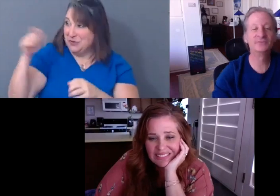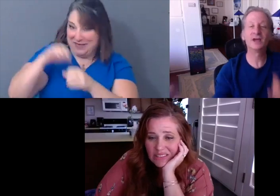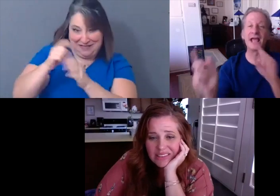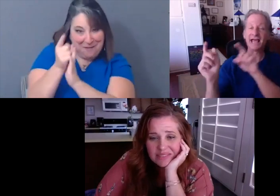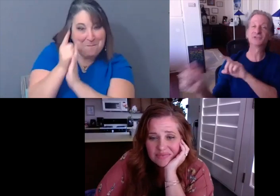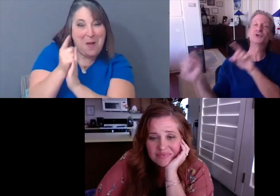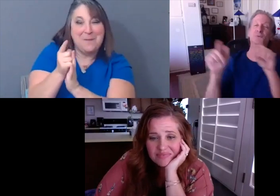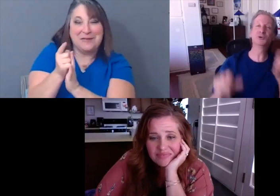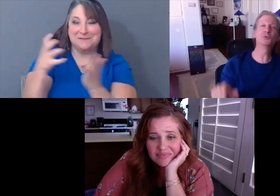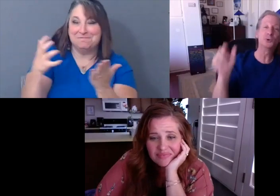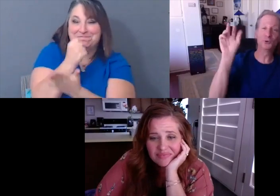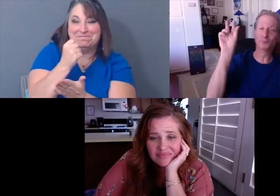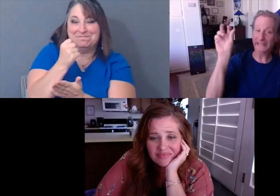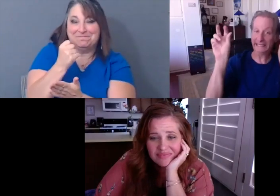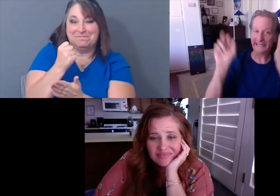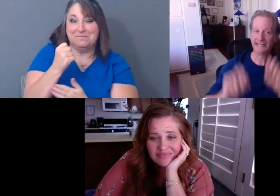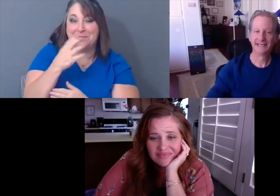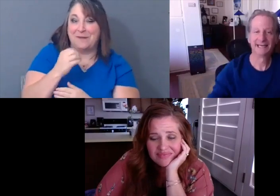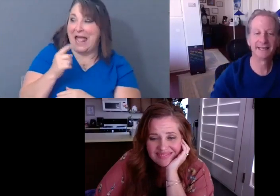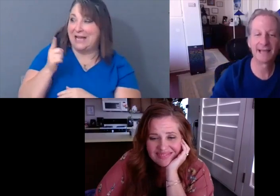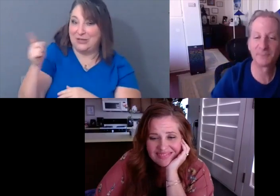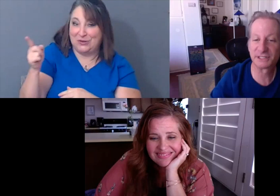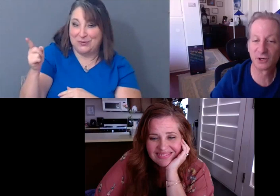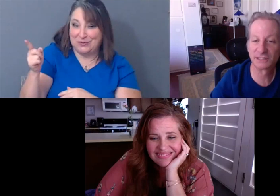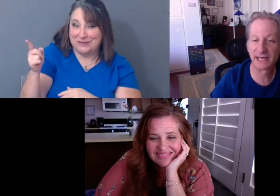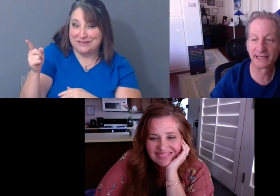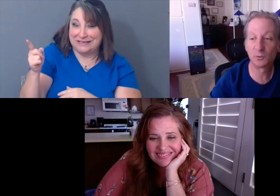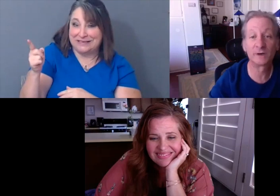And, and you'll be in episodes like one